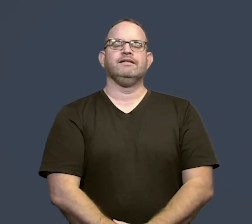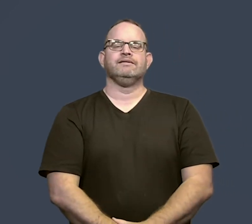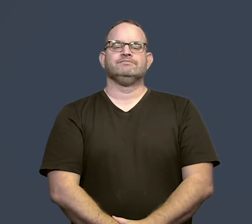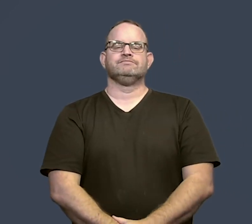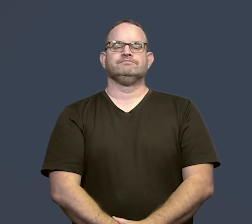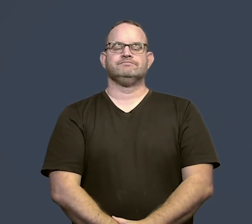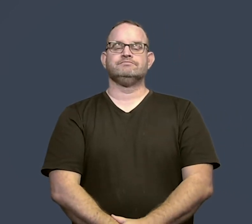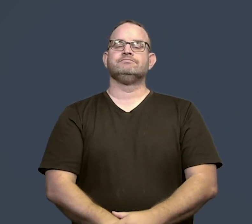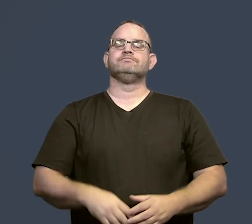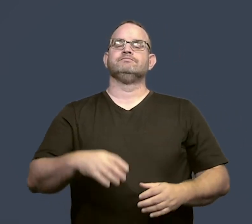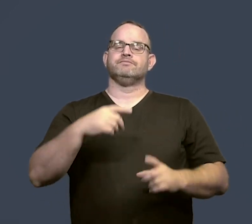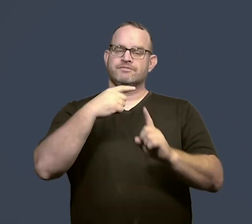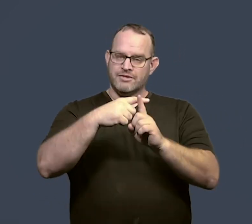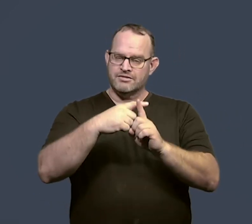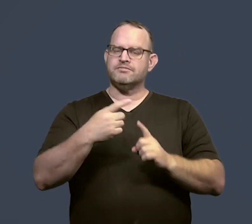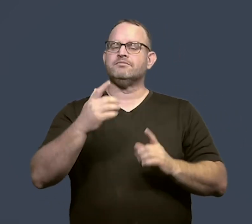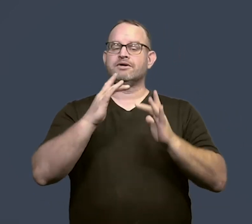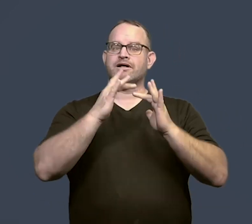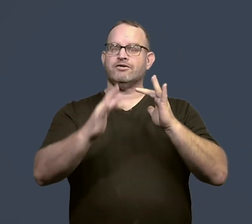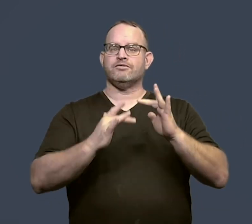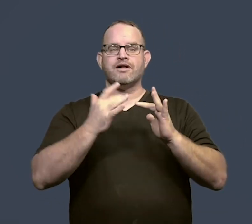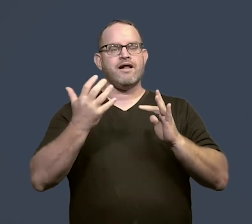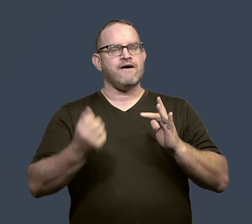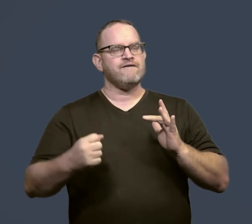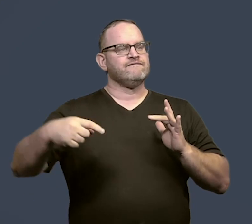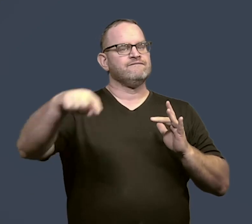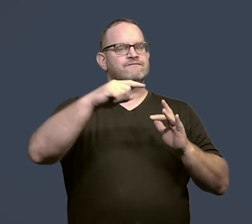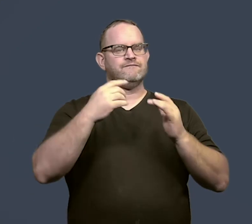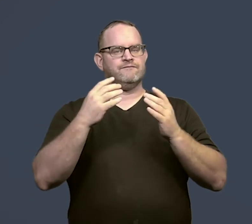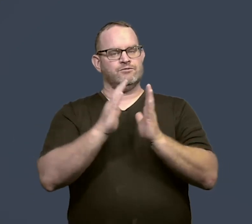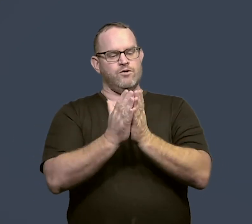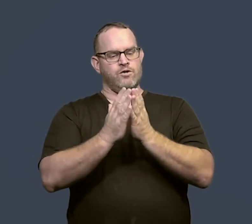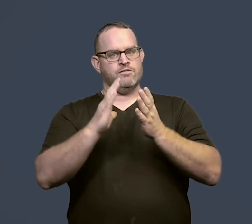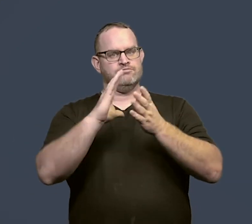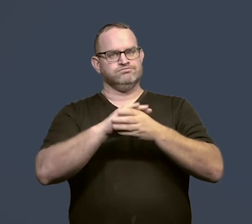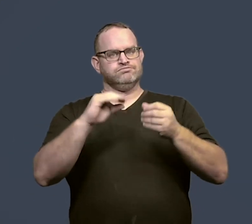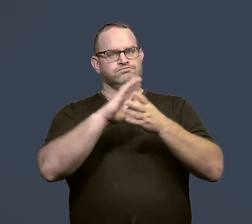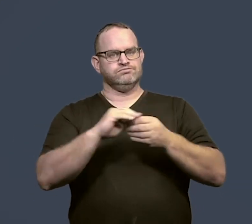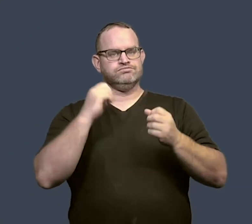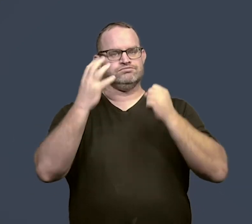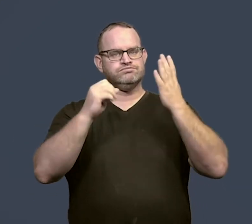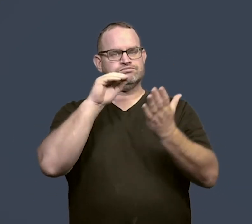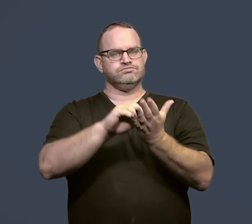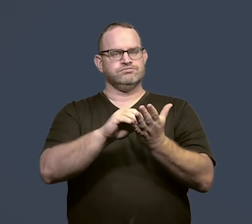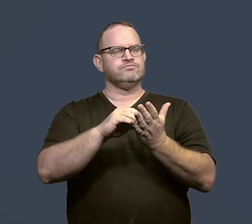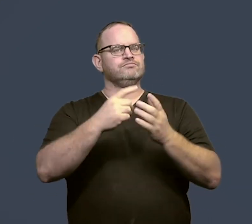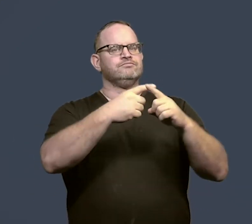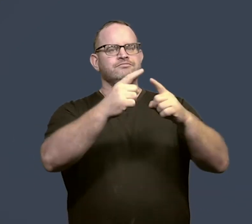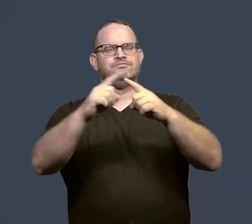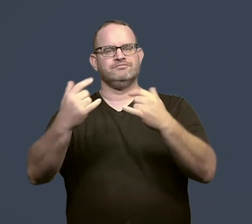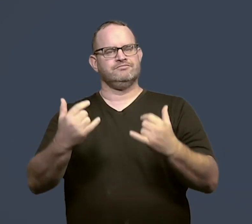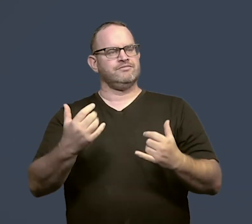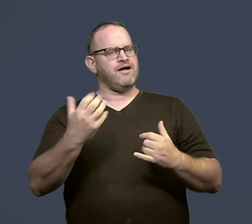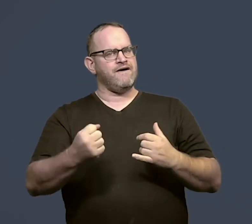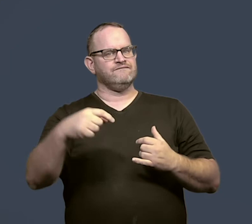an overview of existing signed storybook formats,